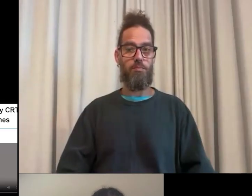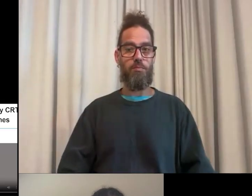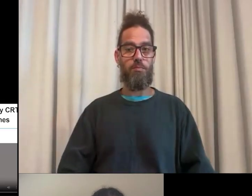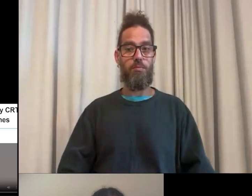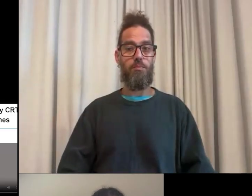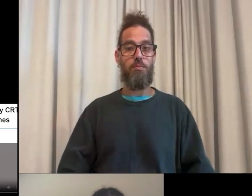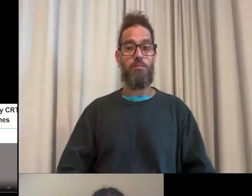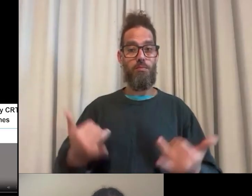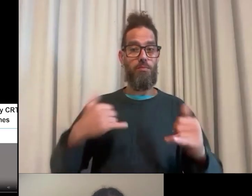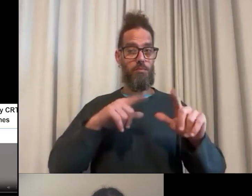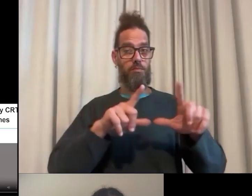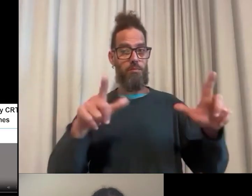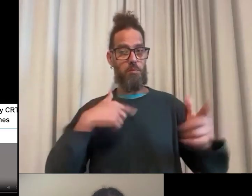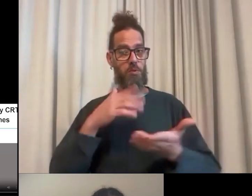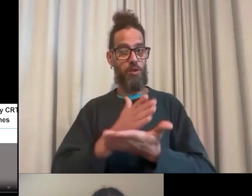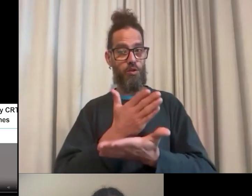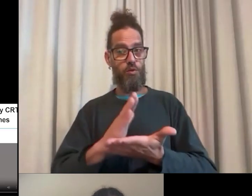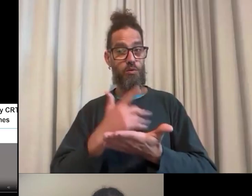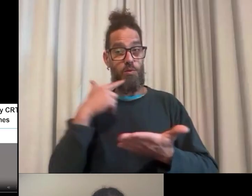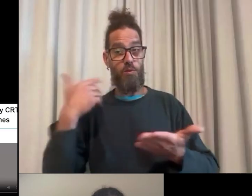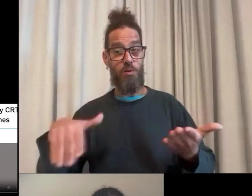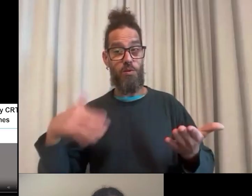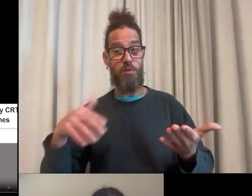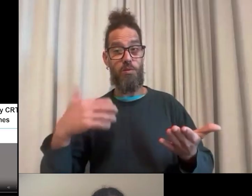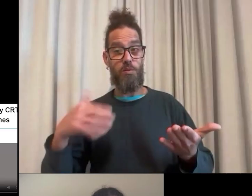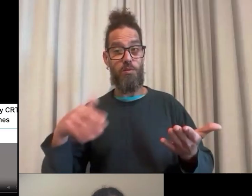And I'll share the results on screen.